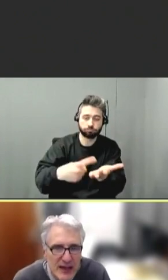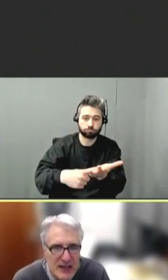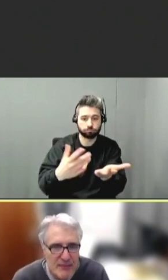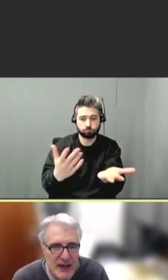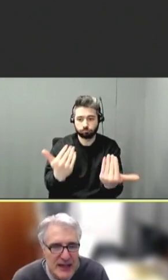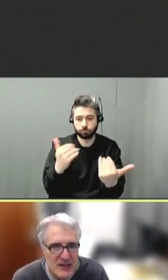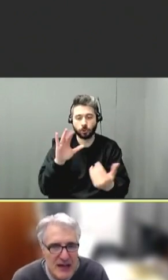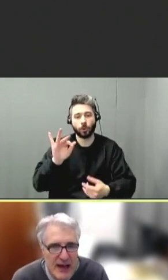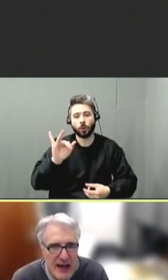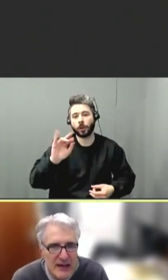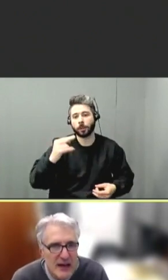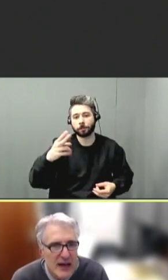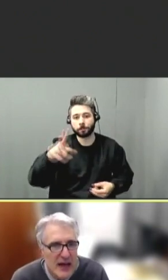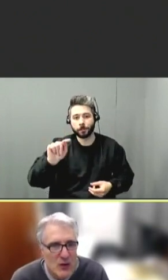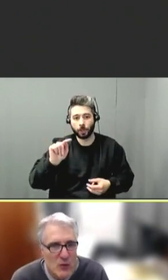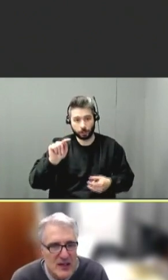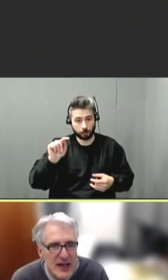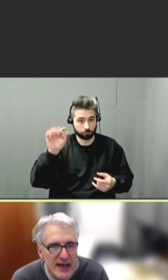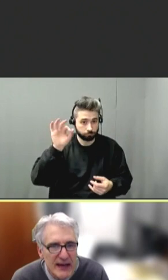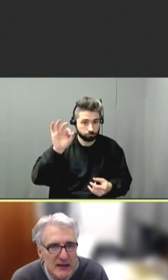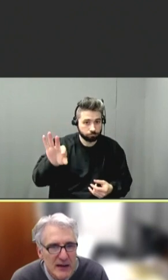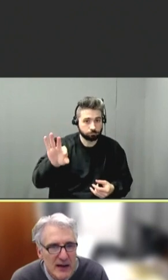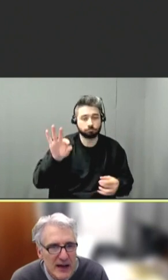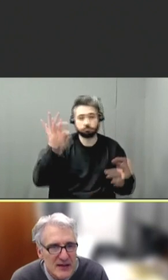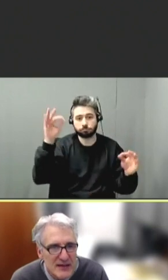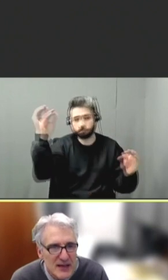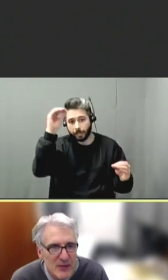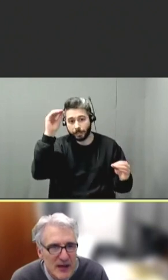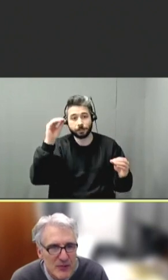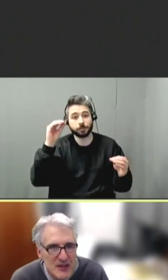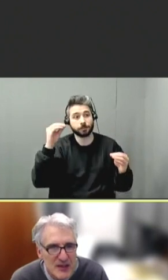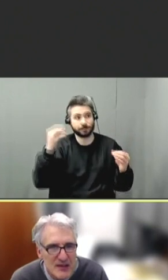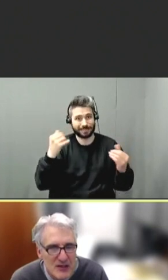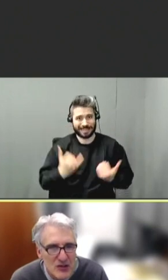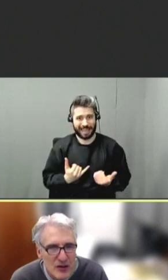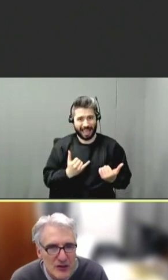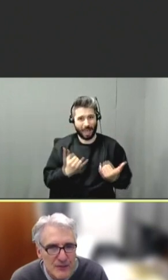in the next minutes and in the weeks ahead as the subcommittee proceeds in its charge.